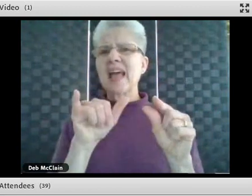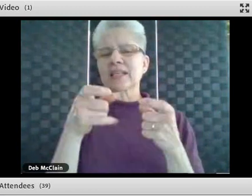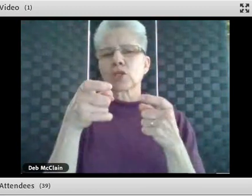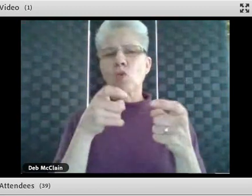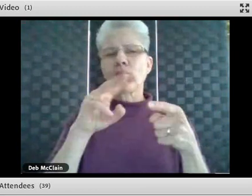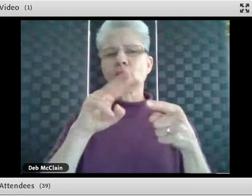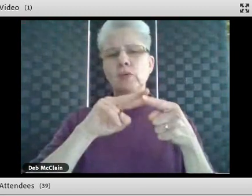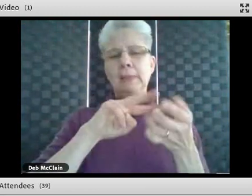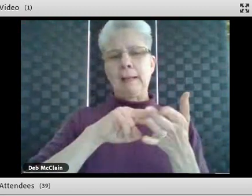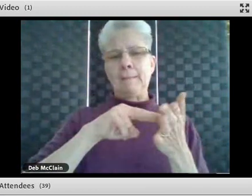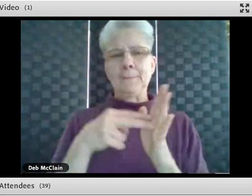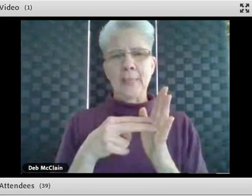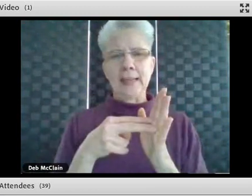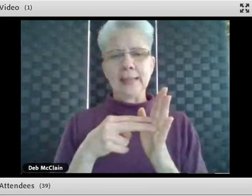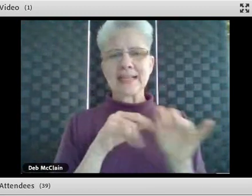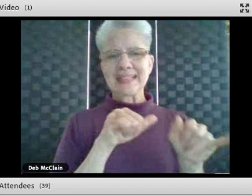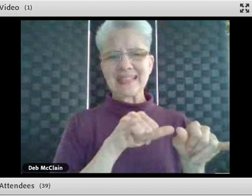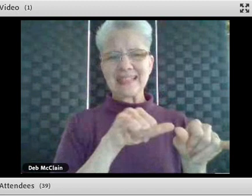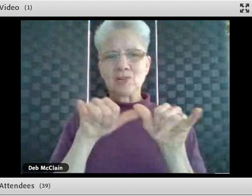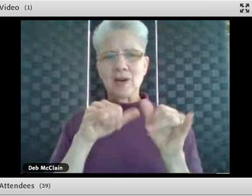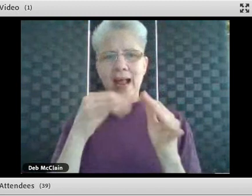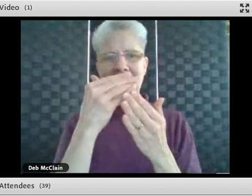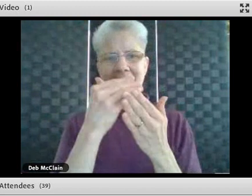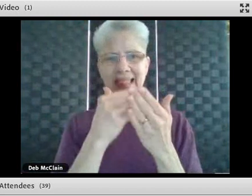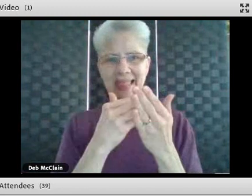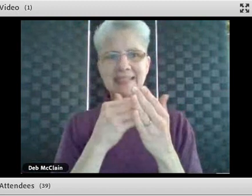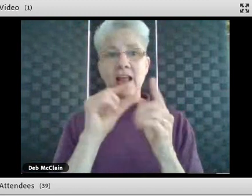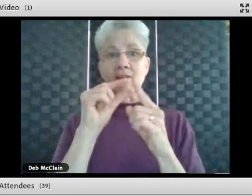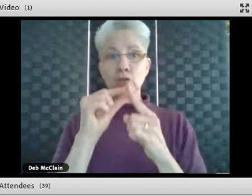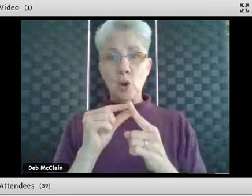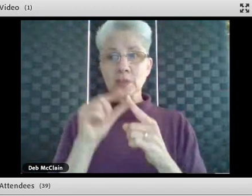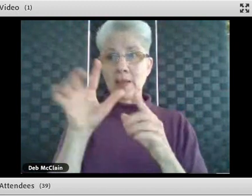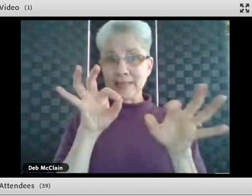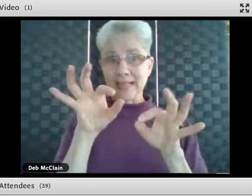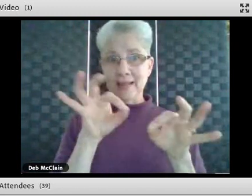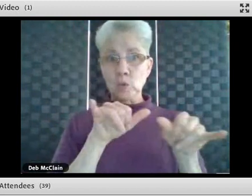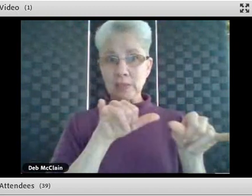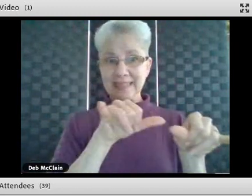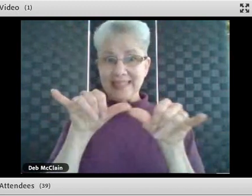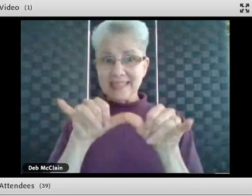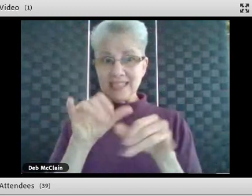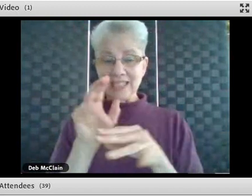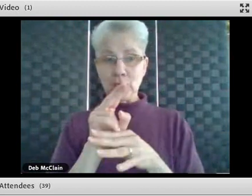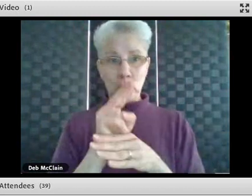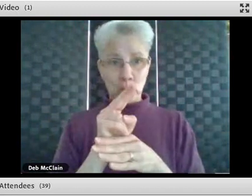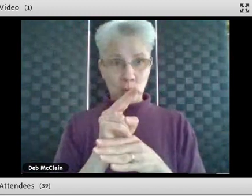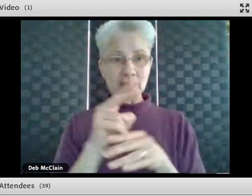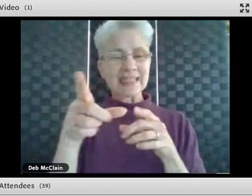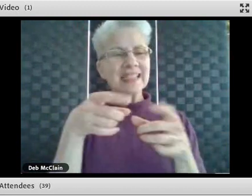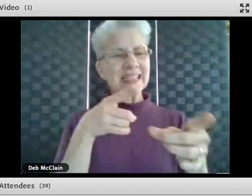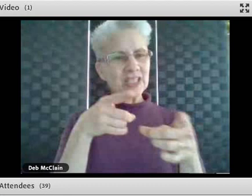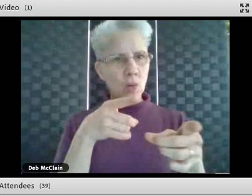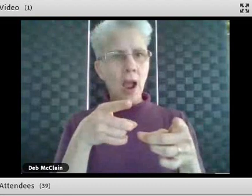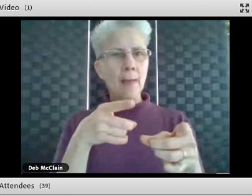which is a standardized list of terms that have been selected for consistent use in describing or indexing resources. Okay?